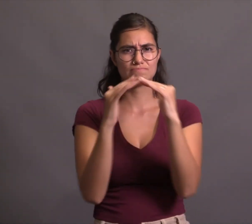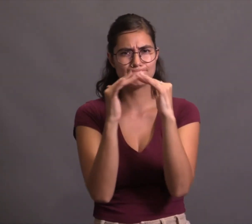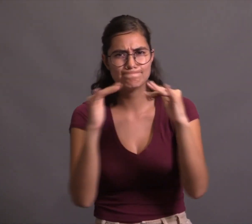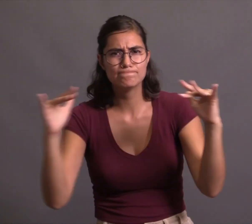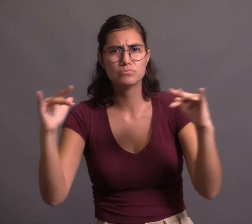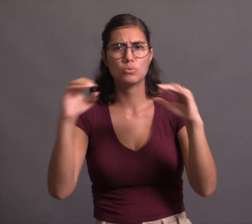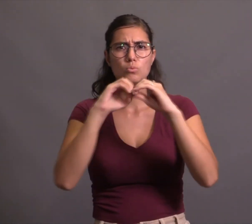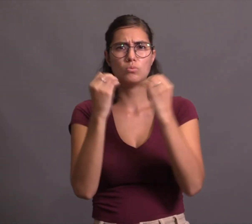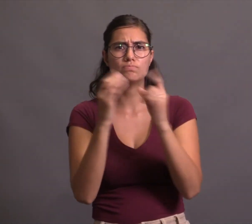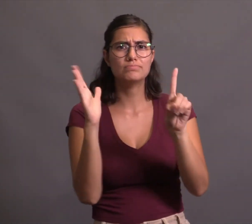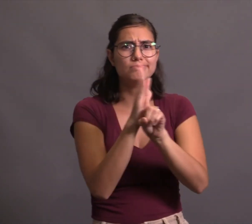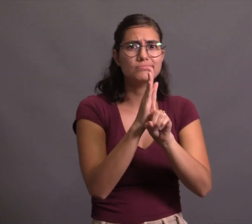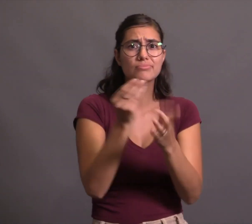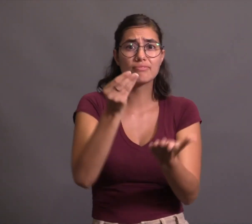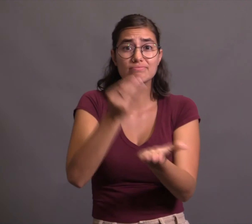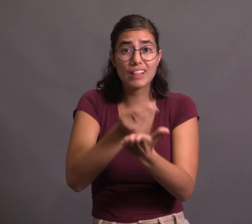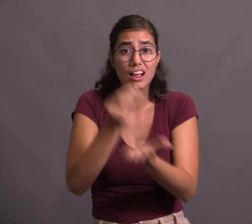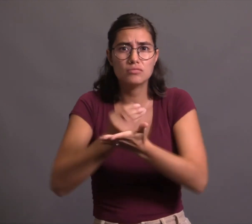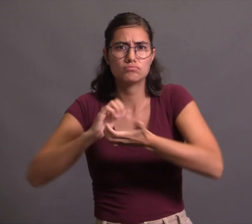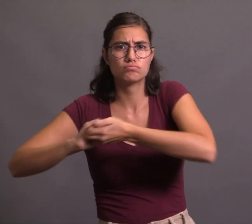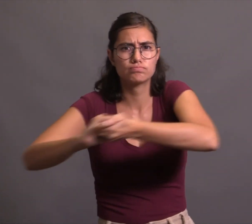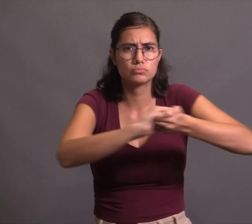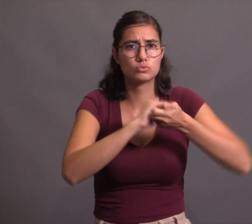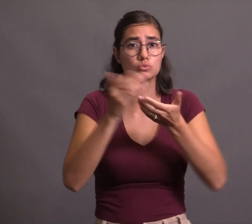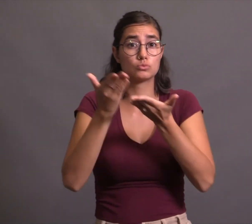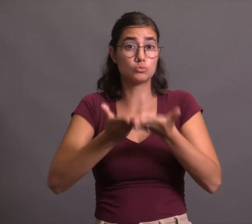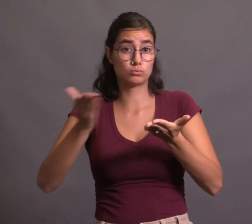Diversify the organization’s funding, partnerships, and resources.